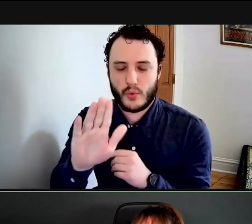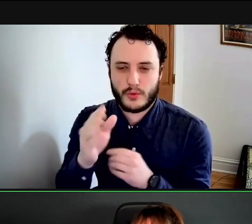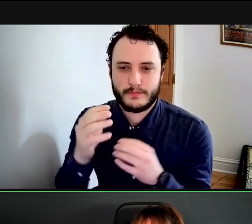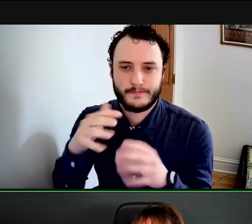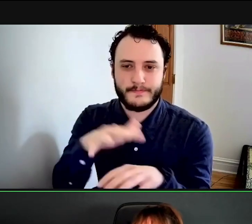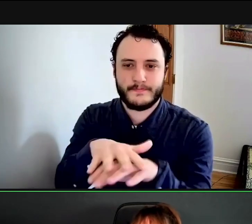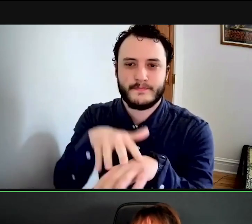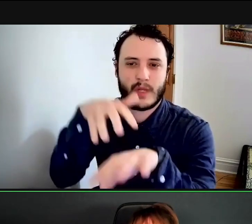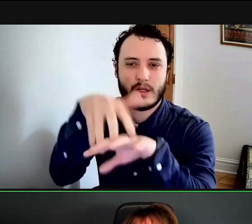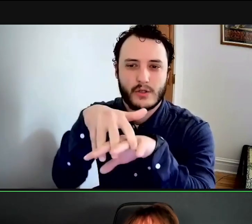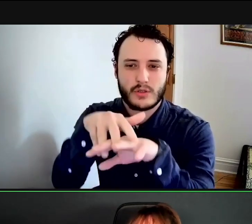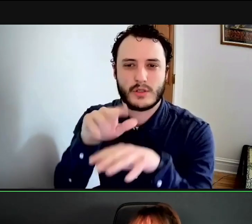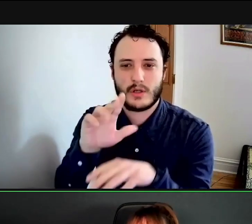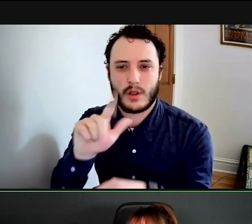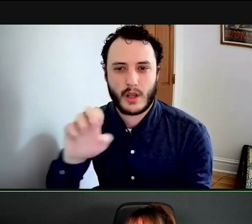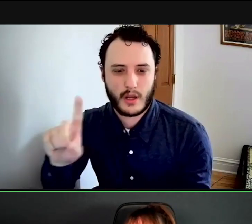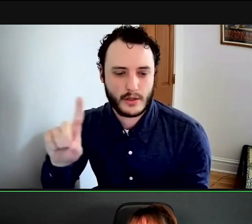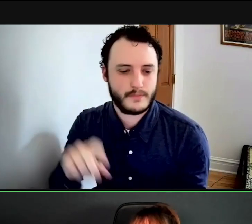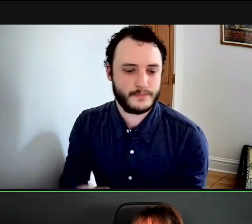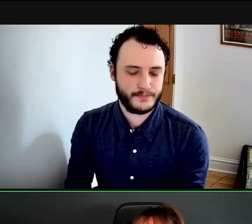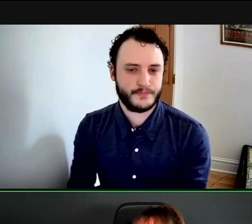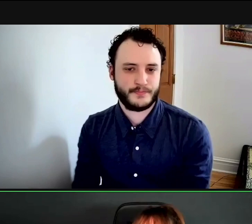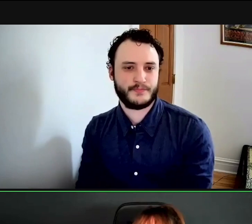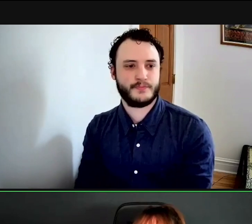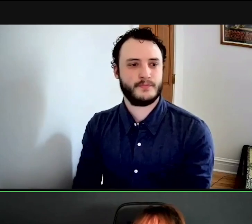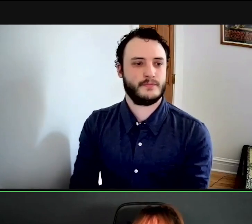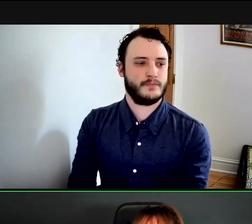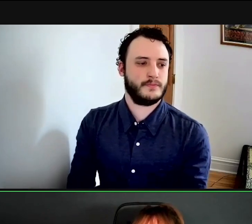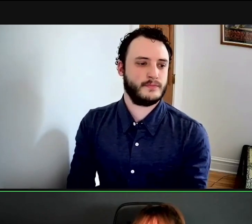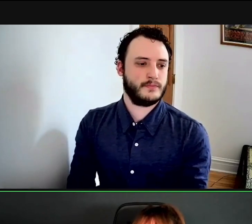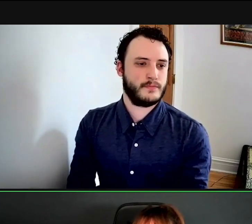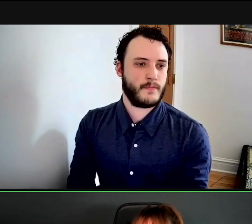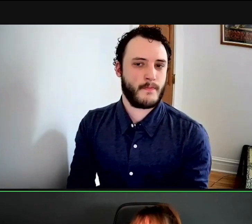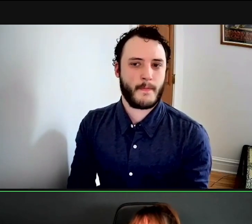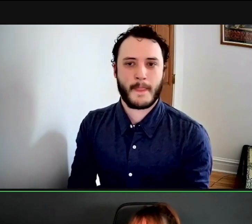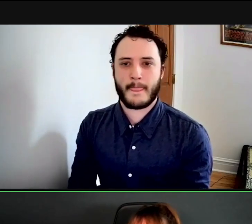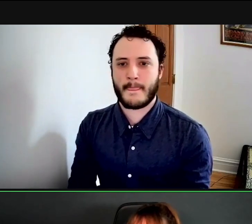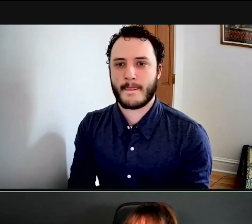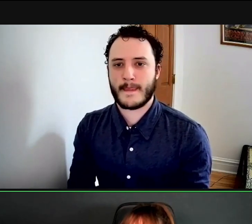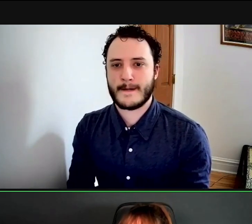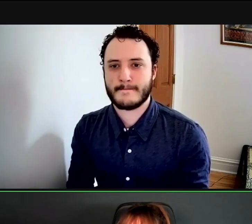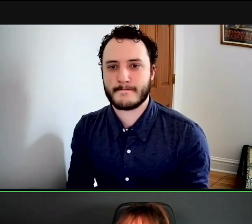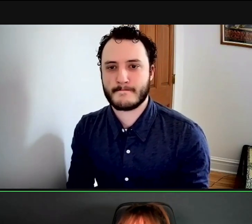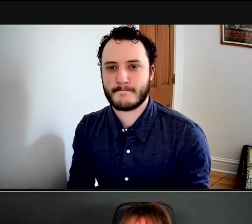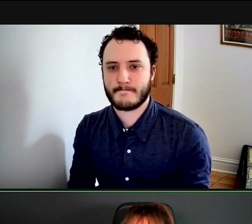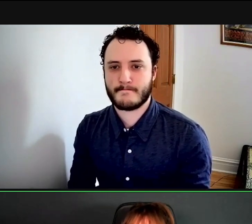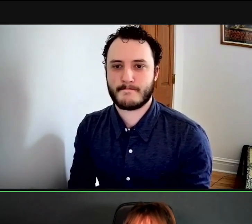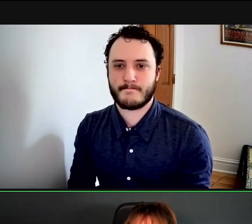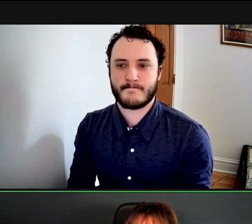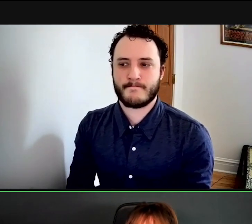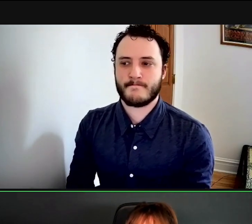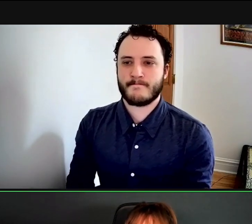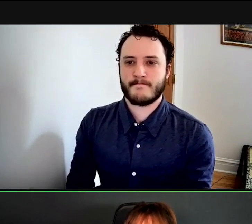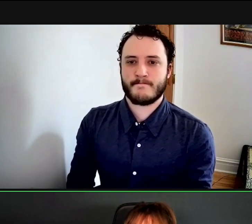box that allow you to see what Indigenous land you're currently on.